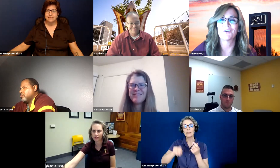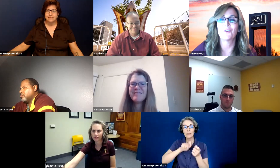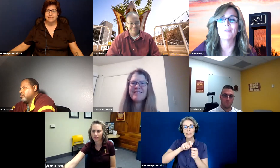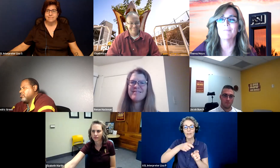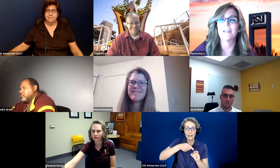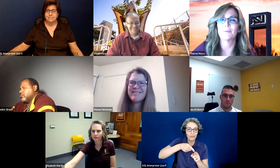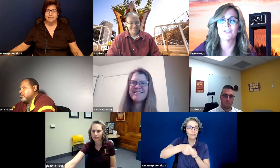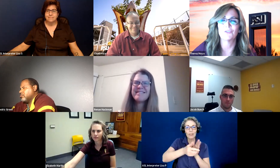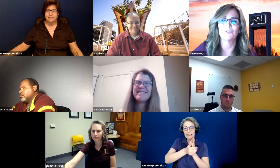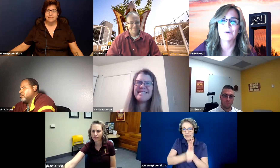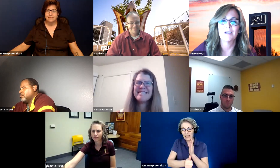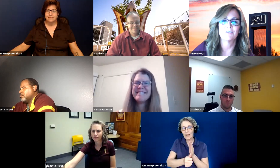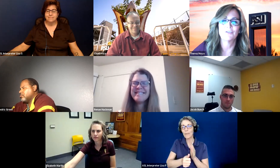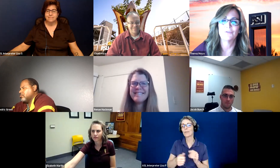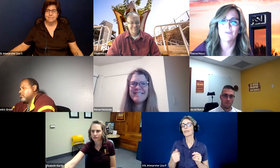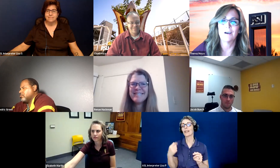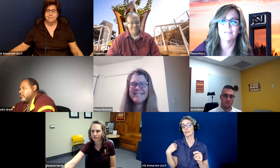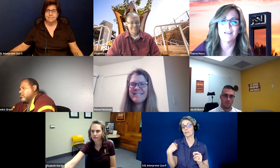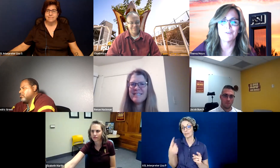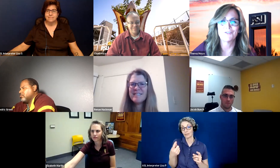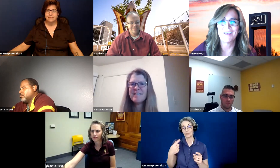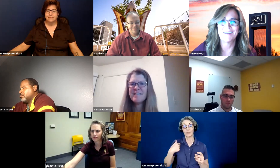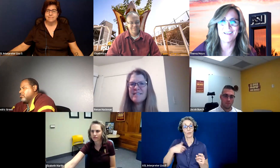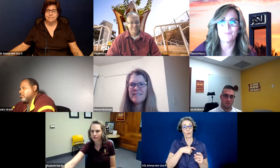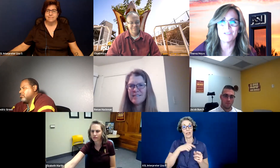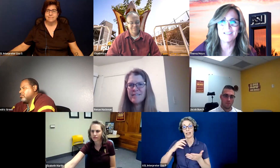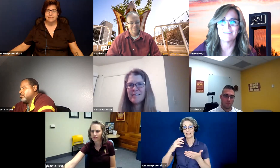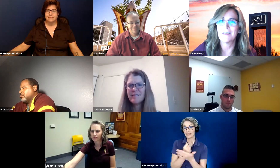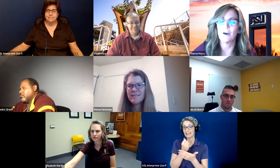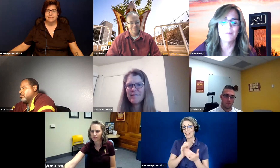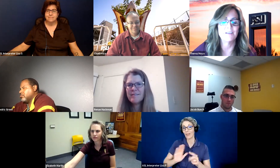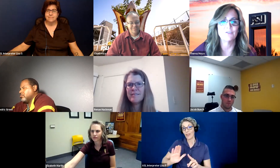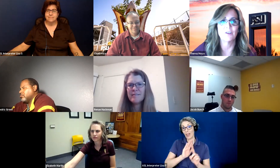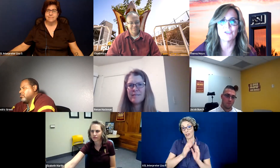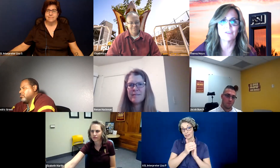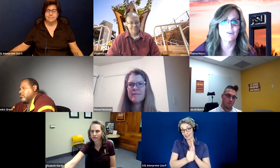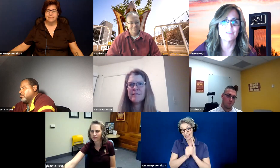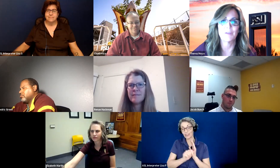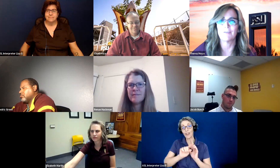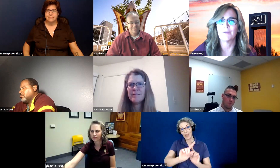So we've been able to leverage that expertise and they come and they do lunch and learns.